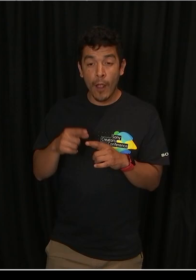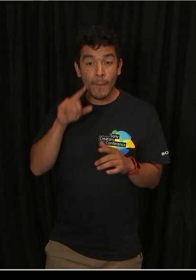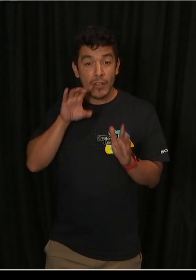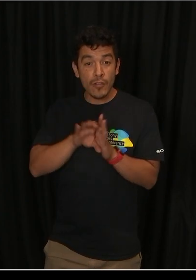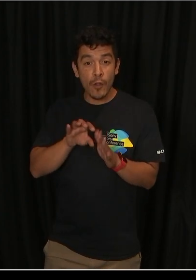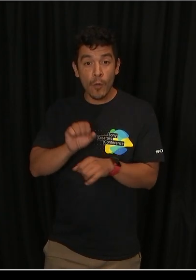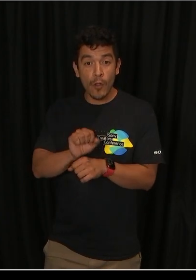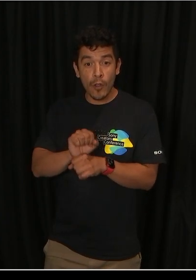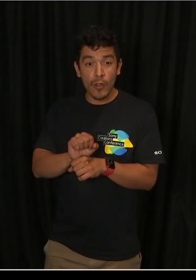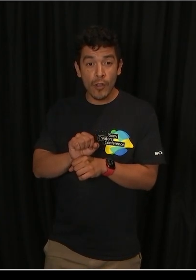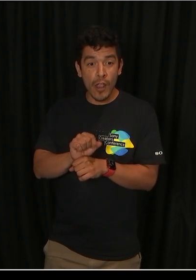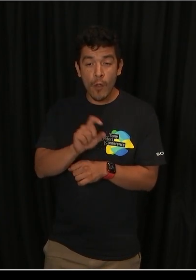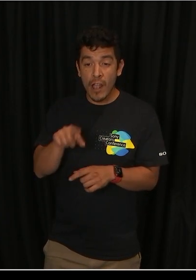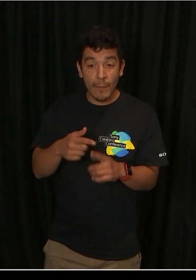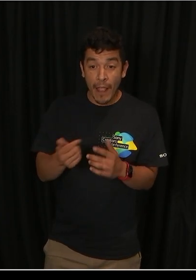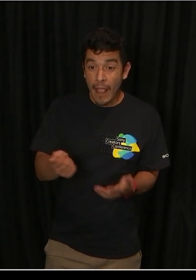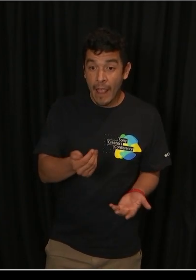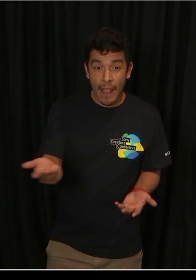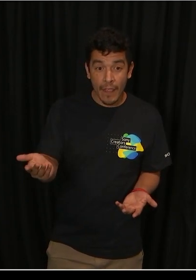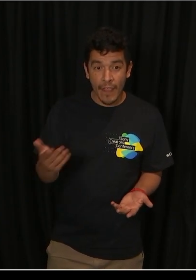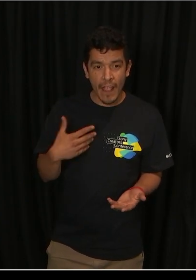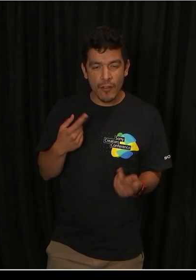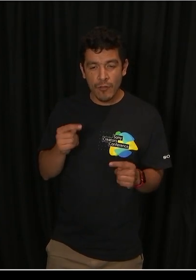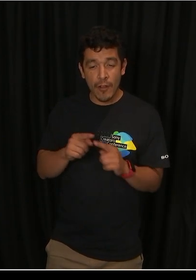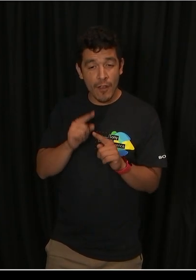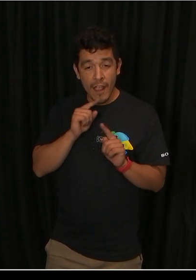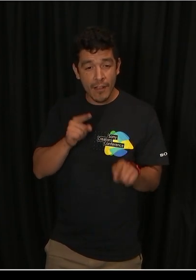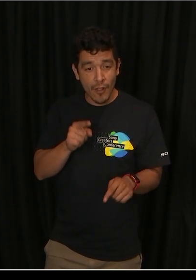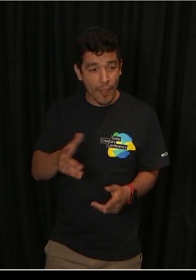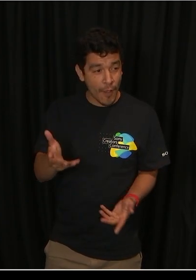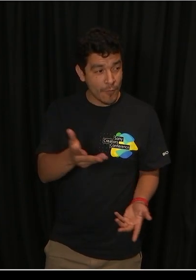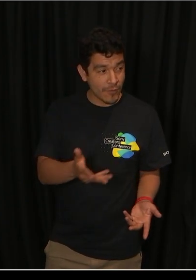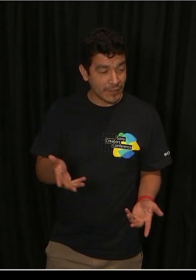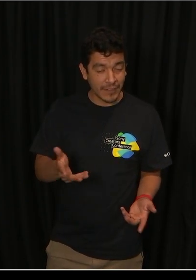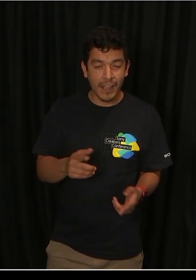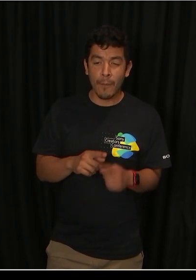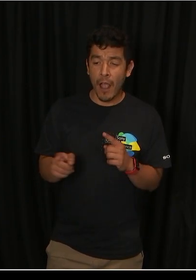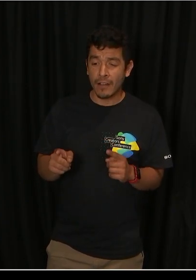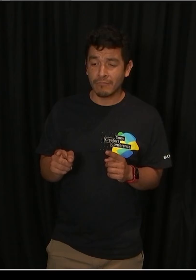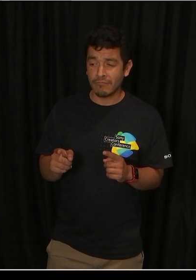questions about anything we can try to answer those. But let's let's get started.